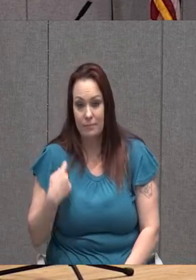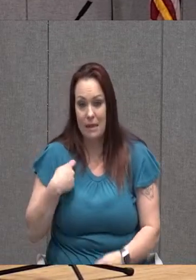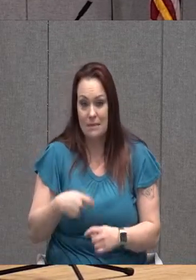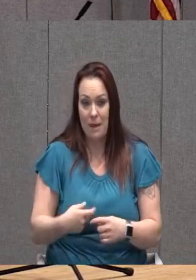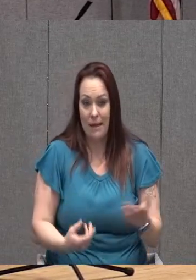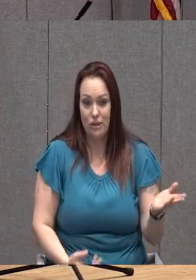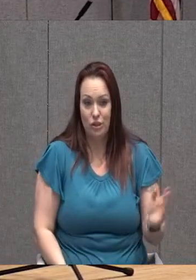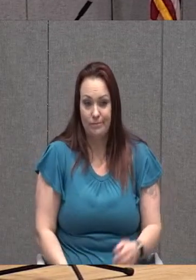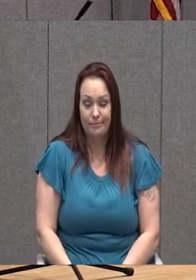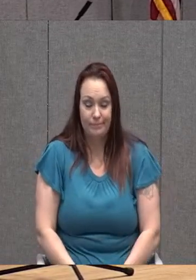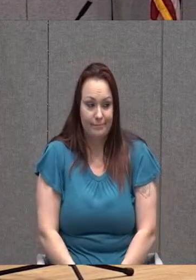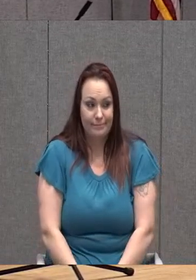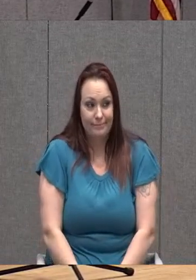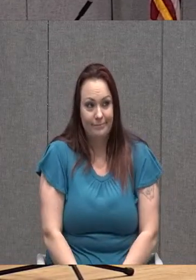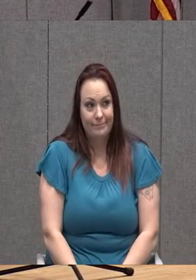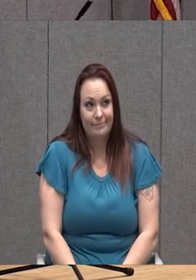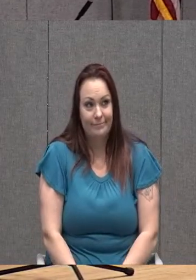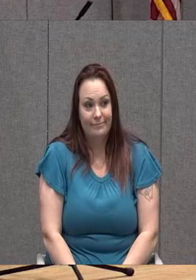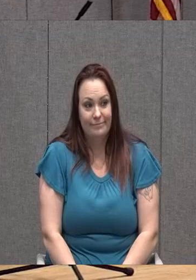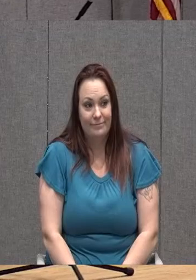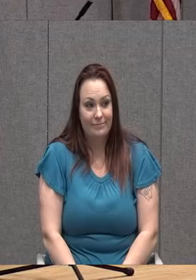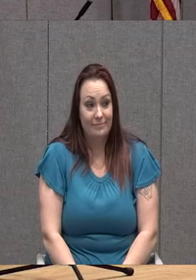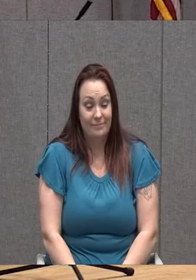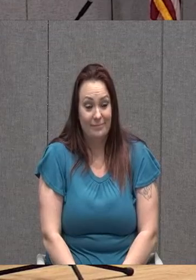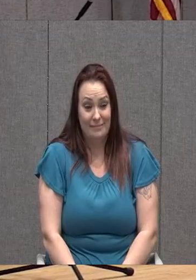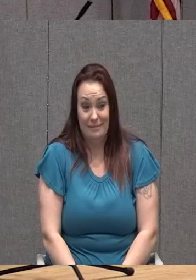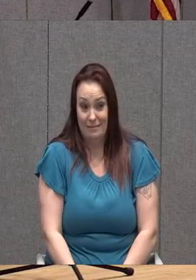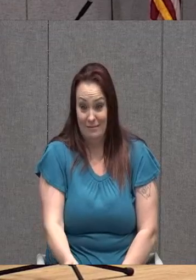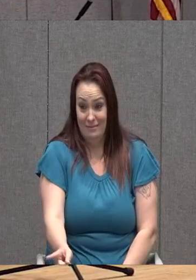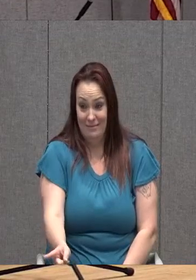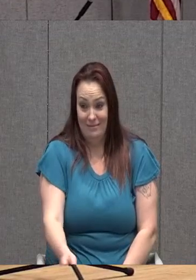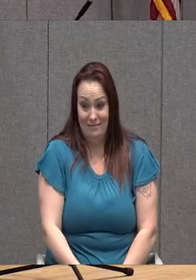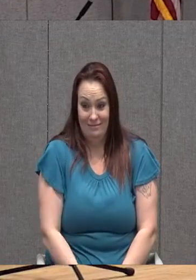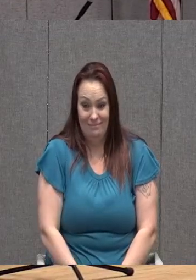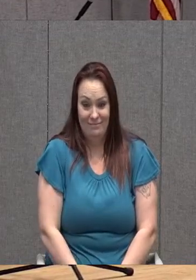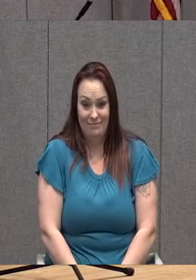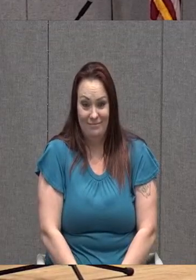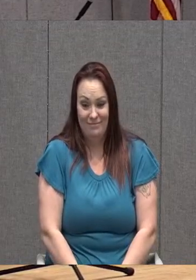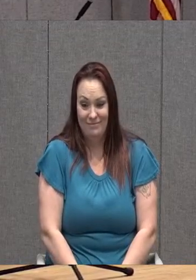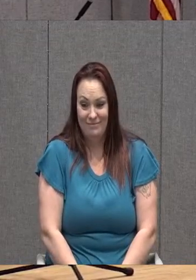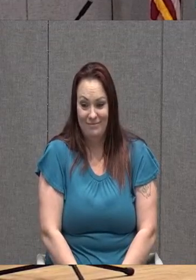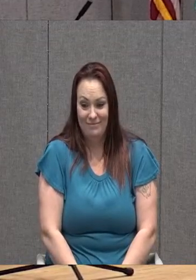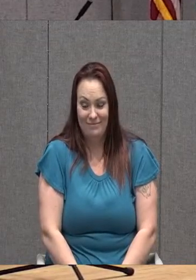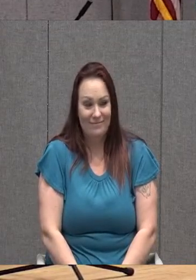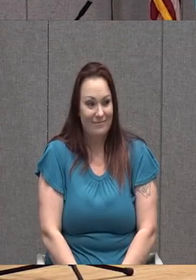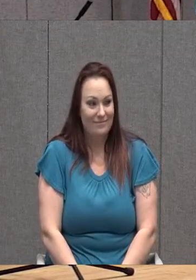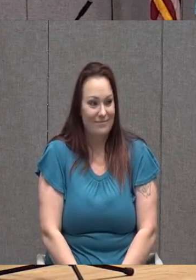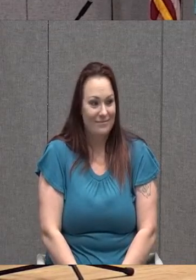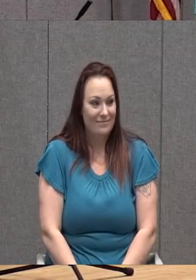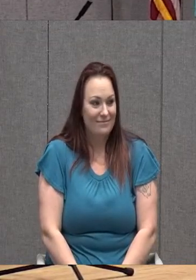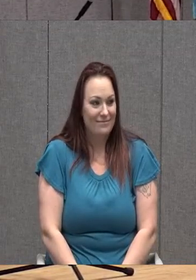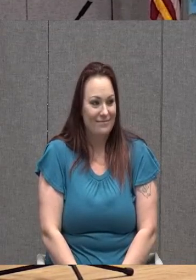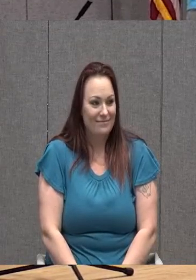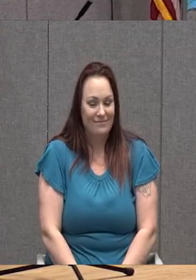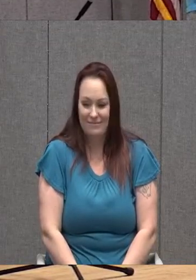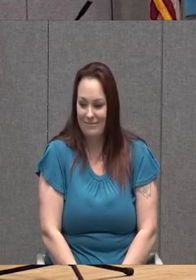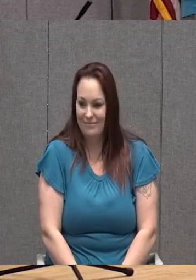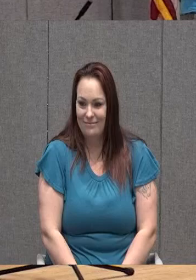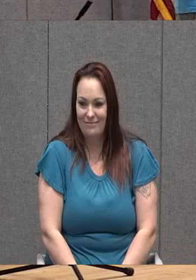(ball bouncing) Here you go, Ms. Neal.